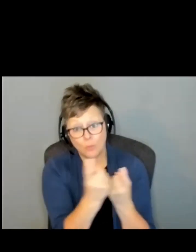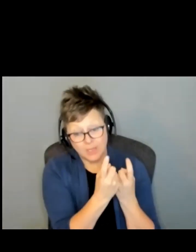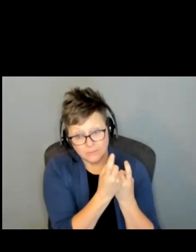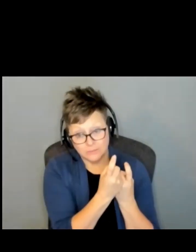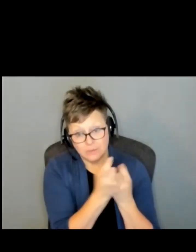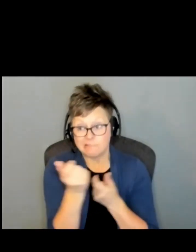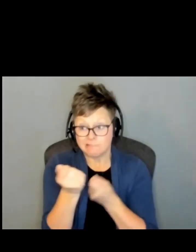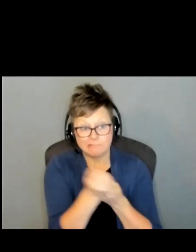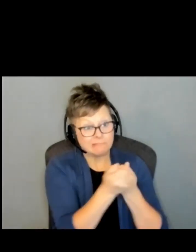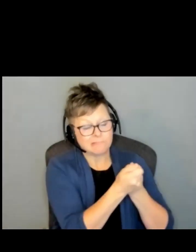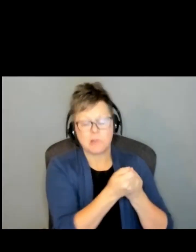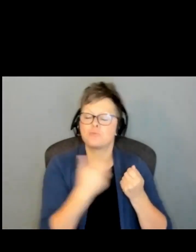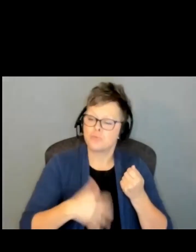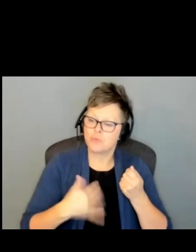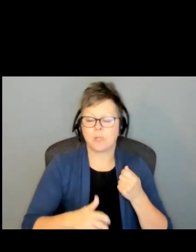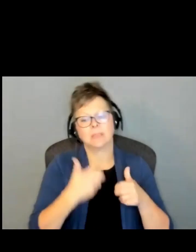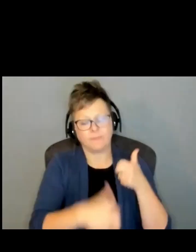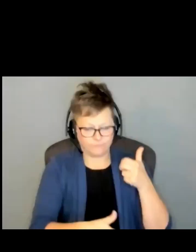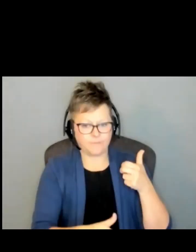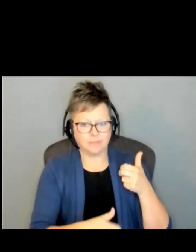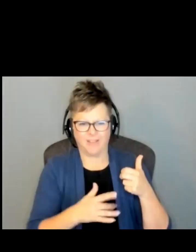And I think that may be across the board perhaps.